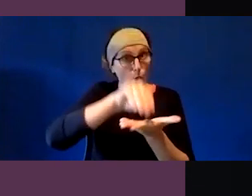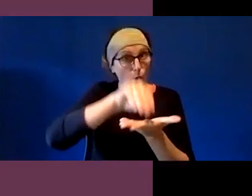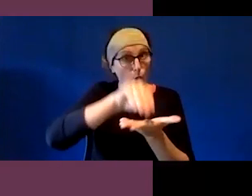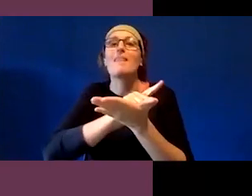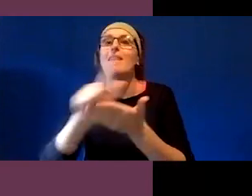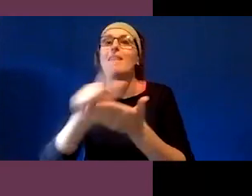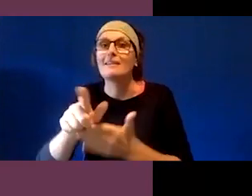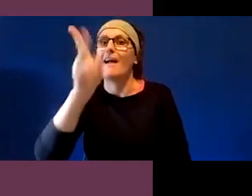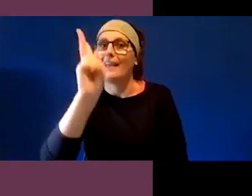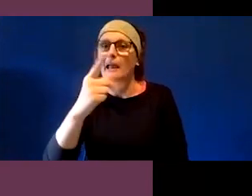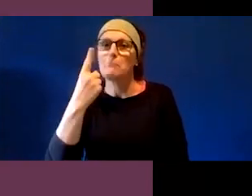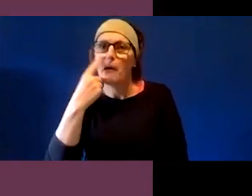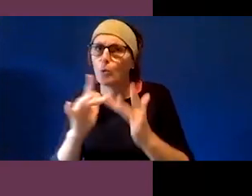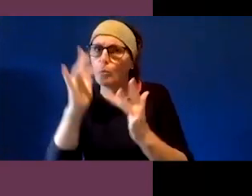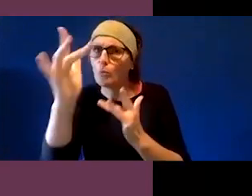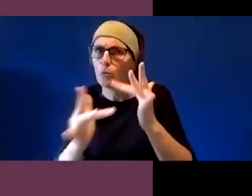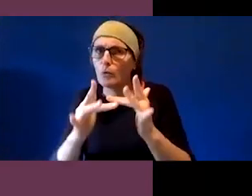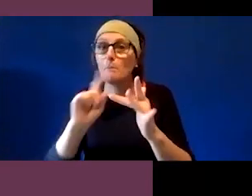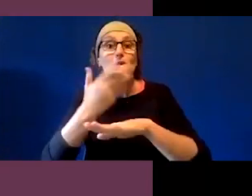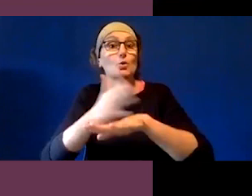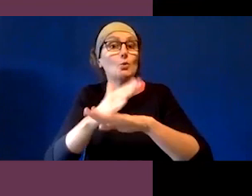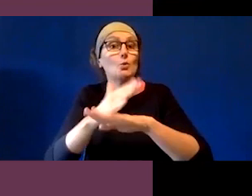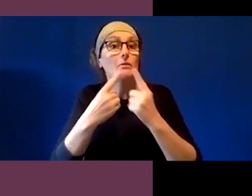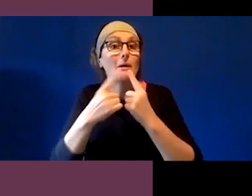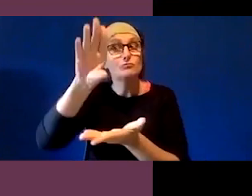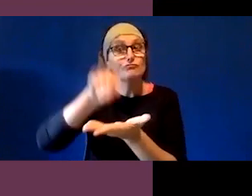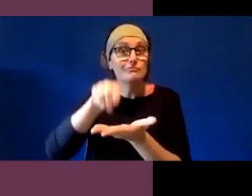We will make sure that we include a link in our follow-up email.